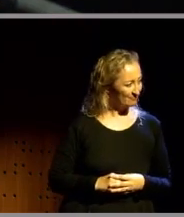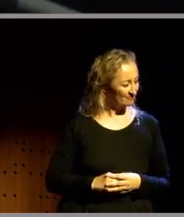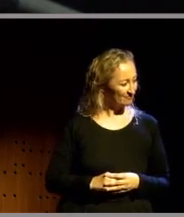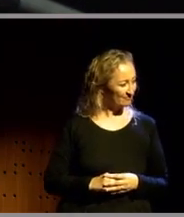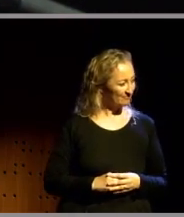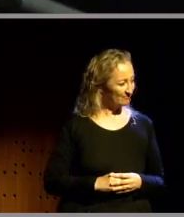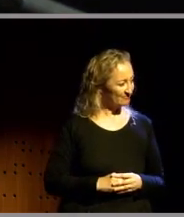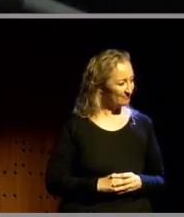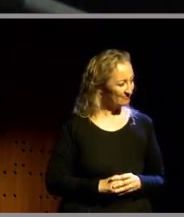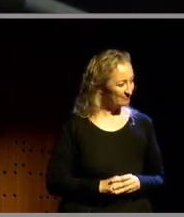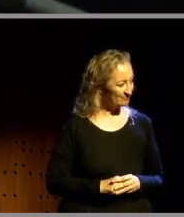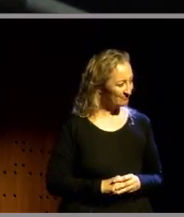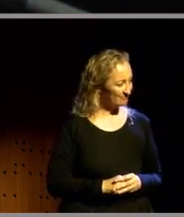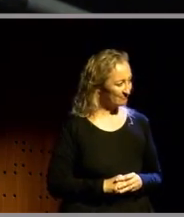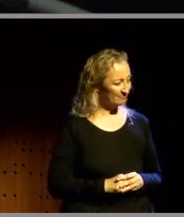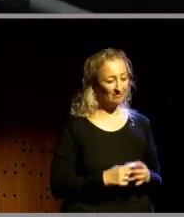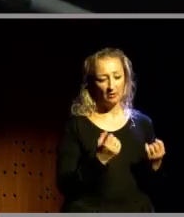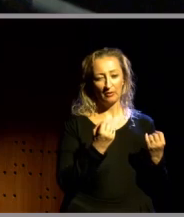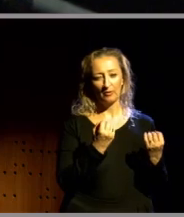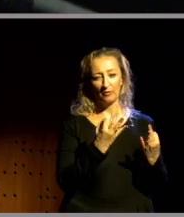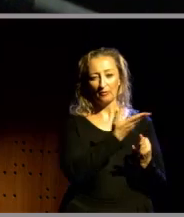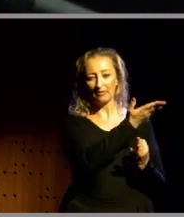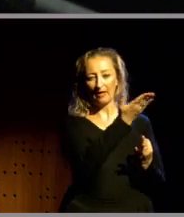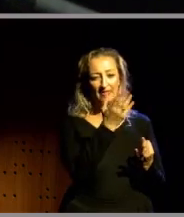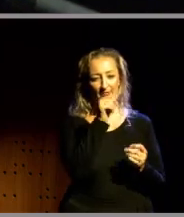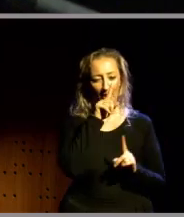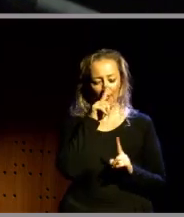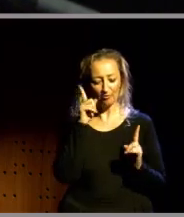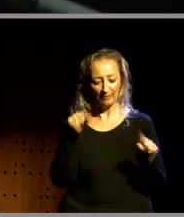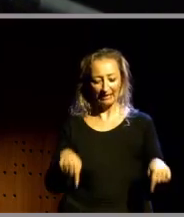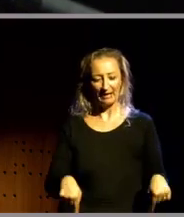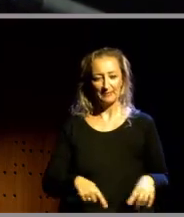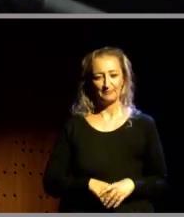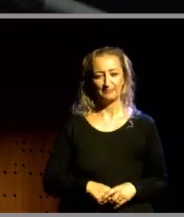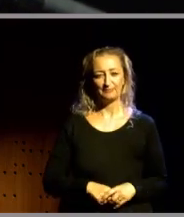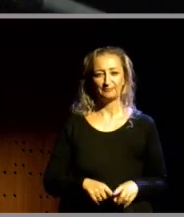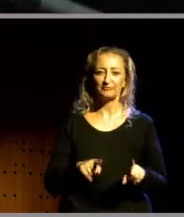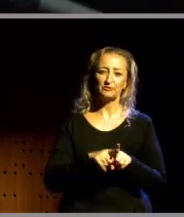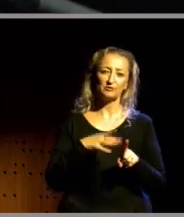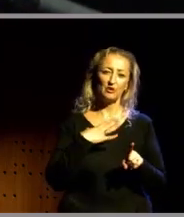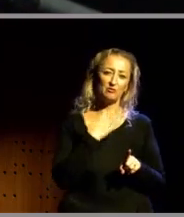And without them, I wouldn't be here today. I also wanna thank my moms and dads,